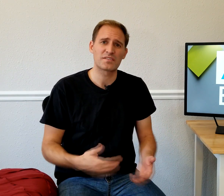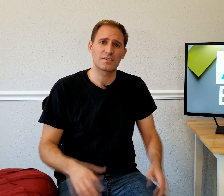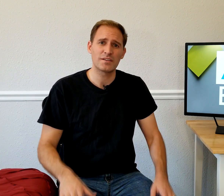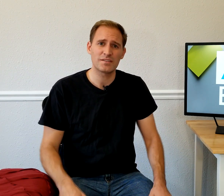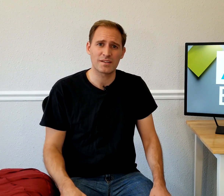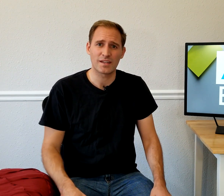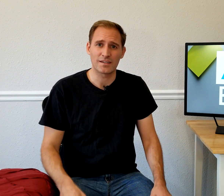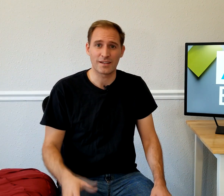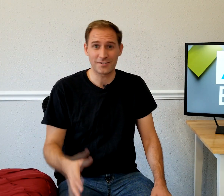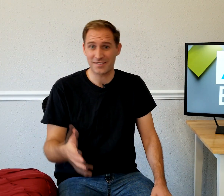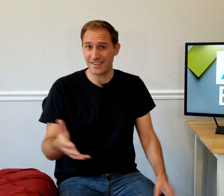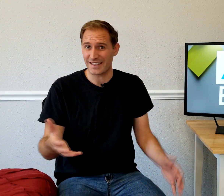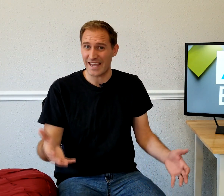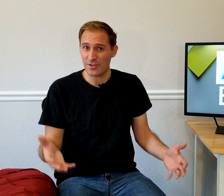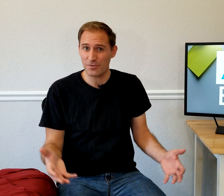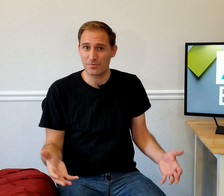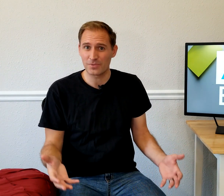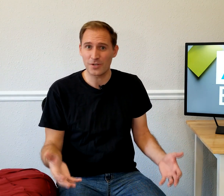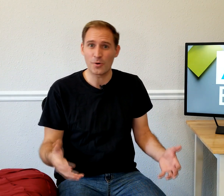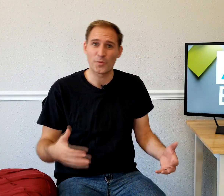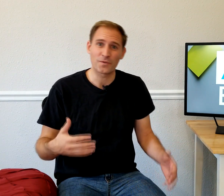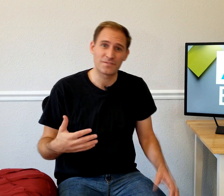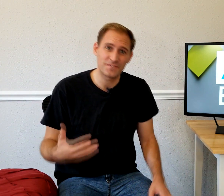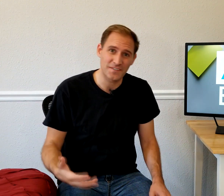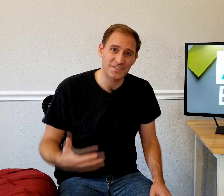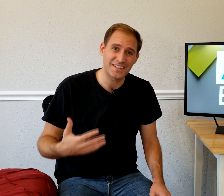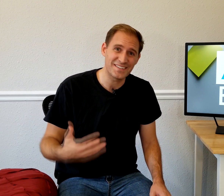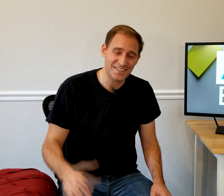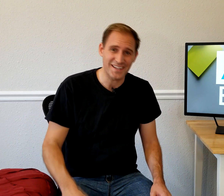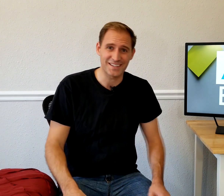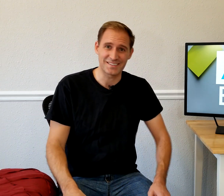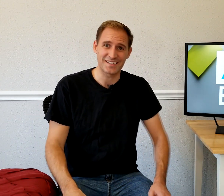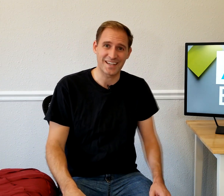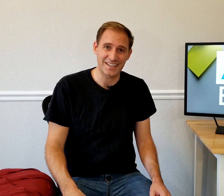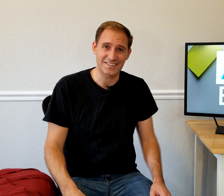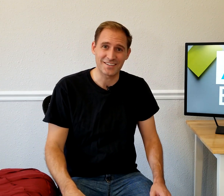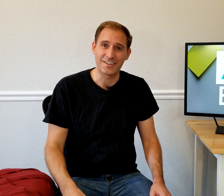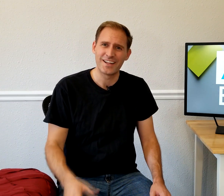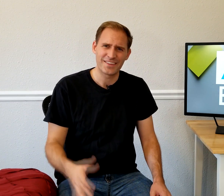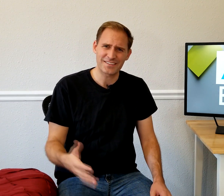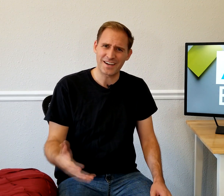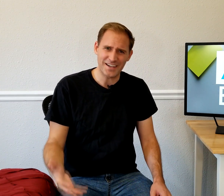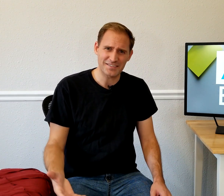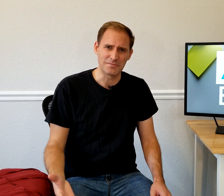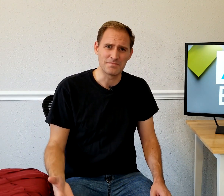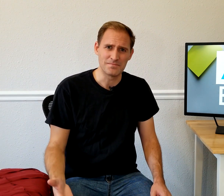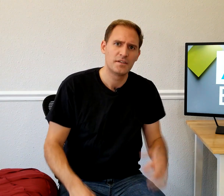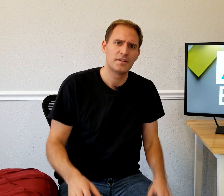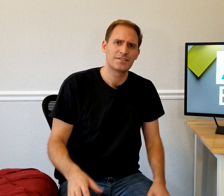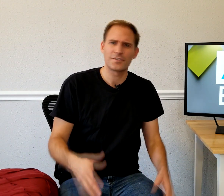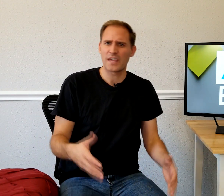series understand that now you know over 50 signs in ASL that's awesome! So if you